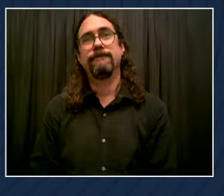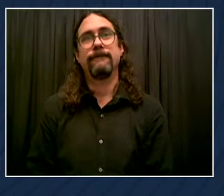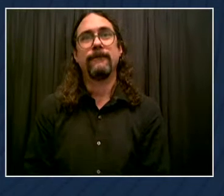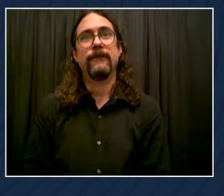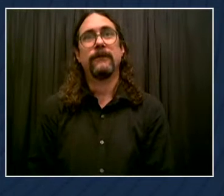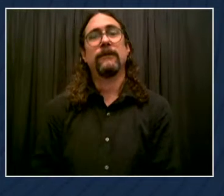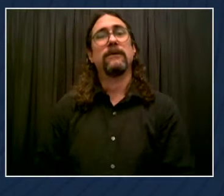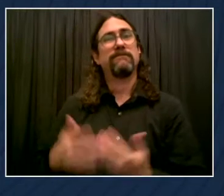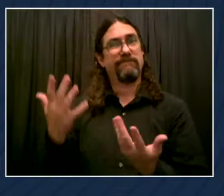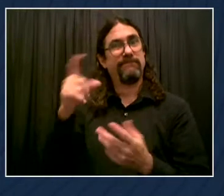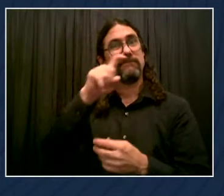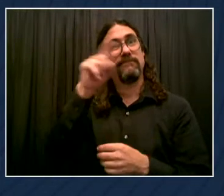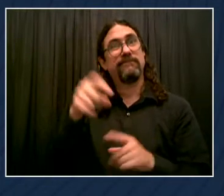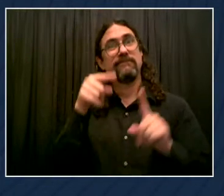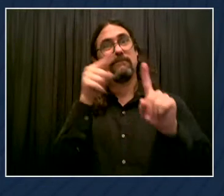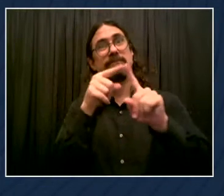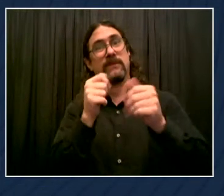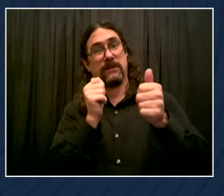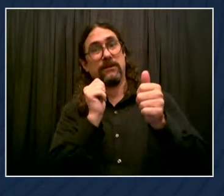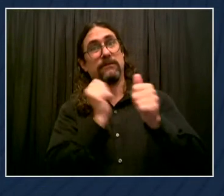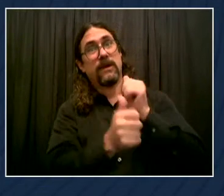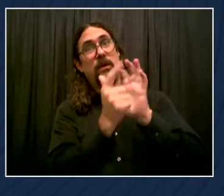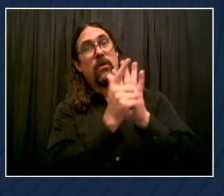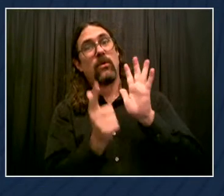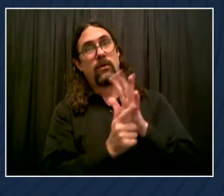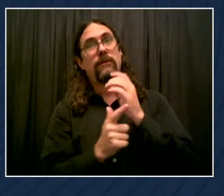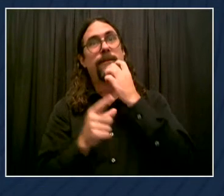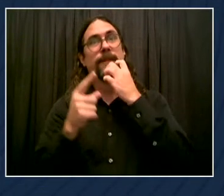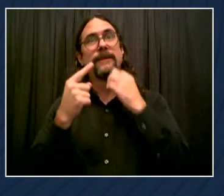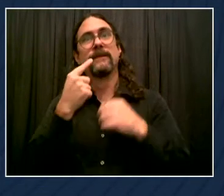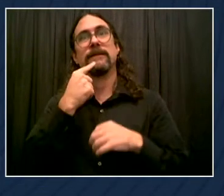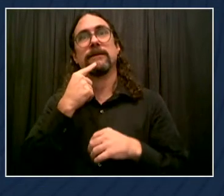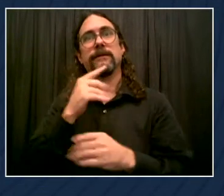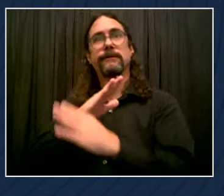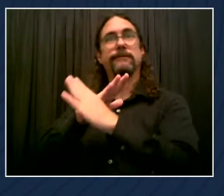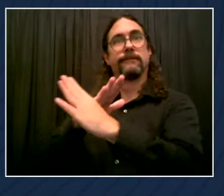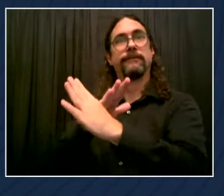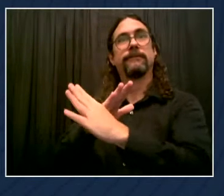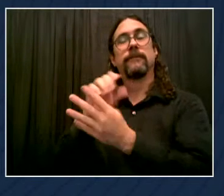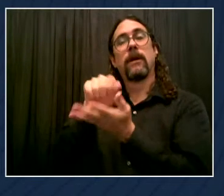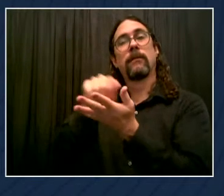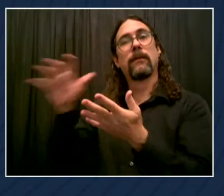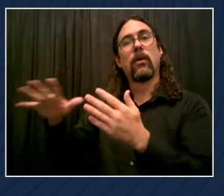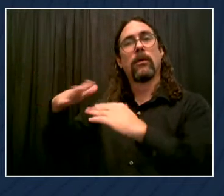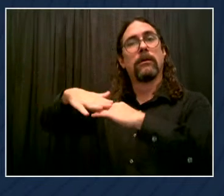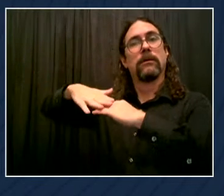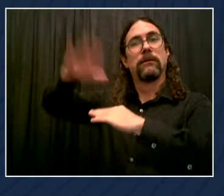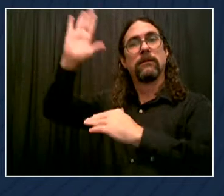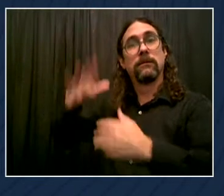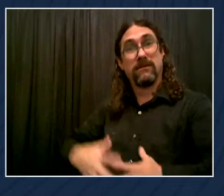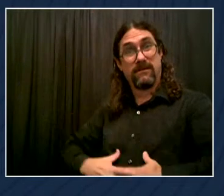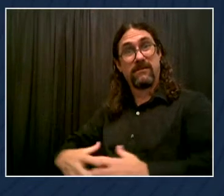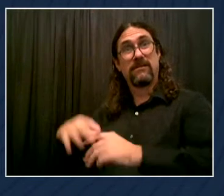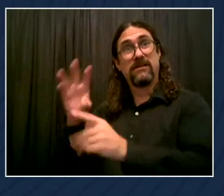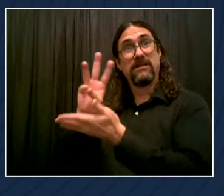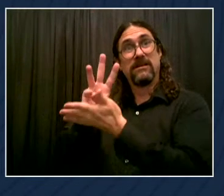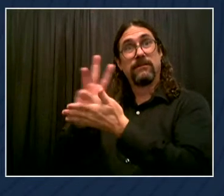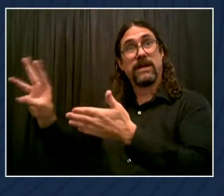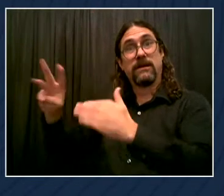ABORTIONS. WE ARE IN THIS SPOT HAS A LOT TO BAN ABORTION AT SIX WEEKS.